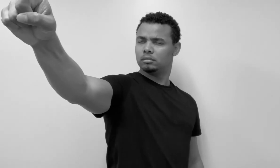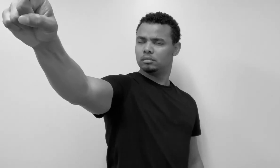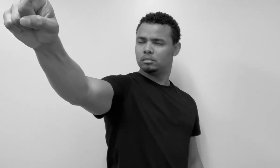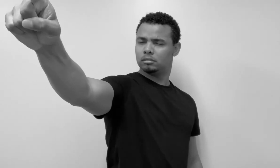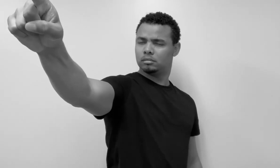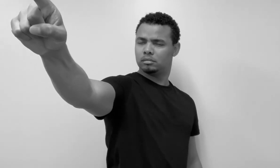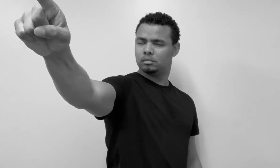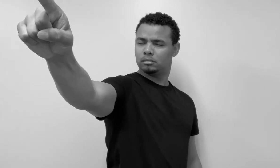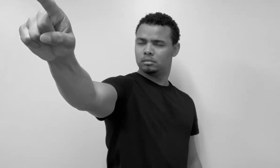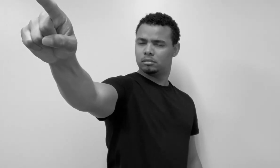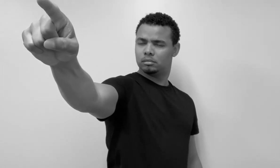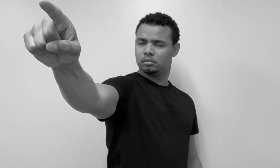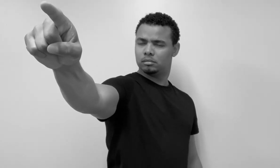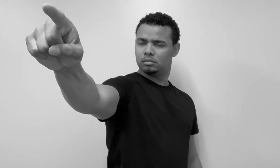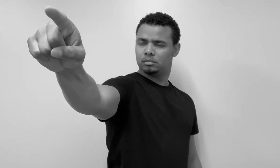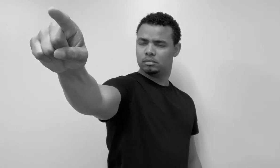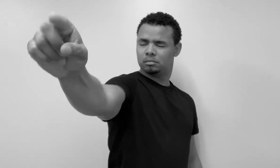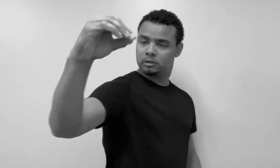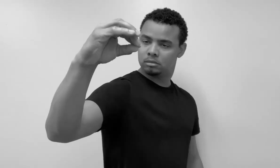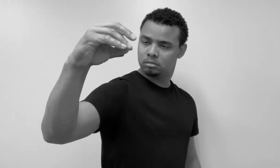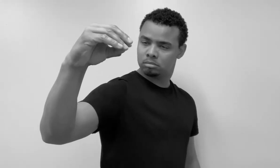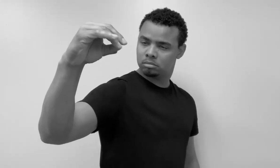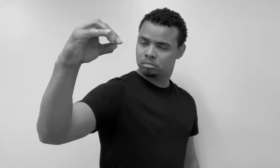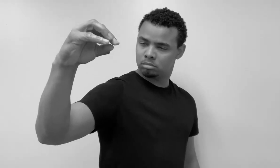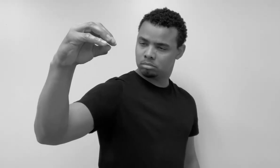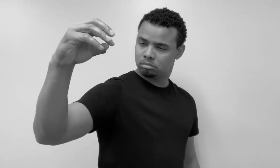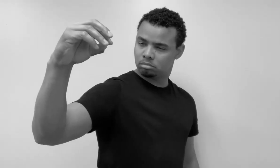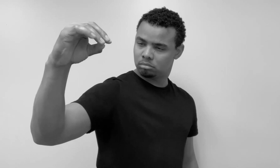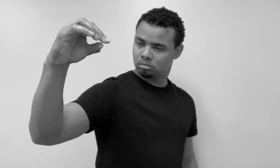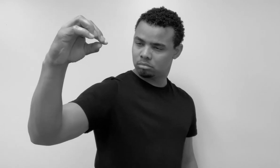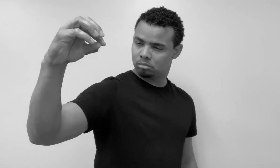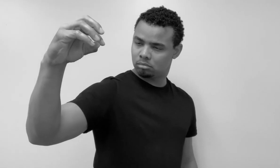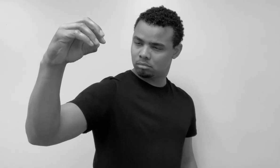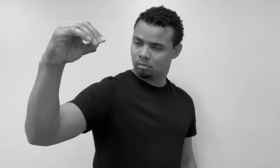a single point of light drifts through the depths of space. a writhing mass, churning as it flies